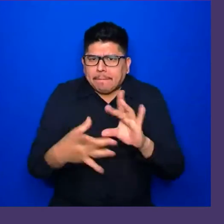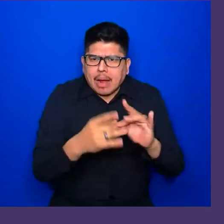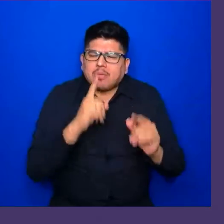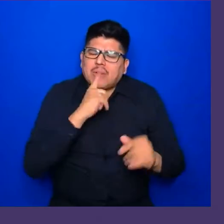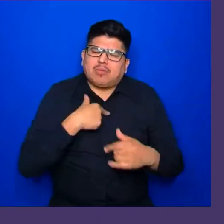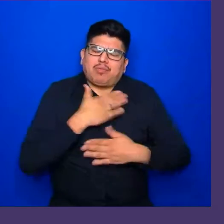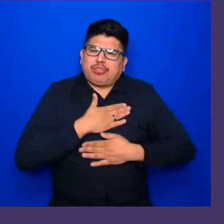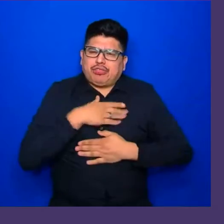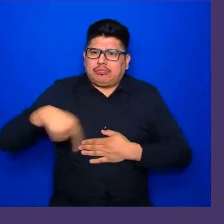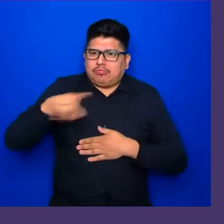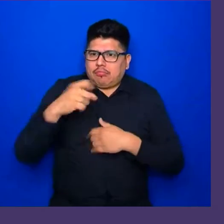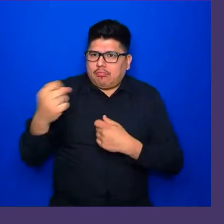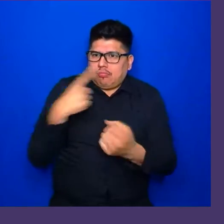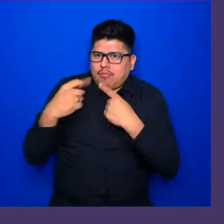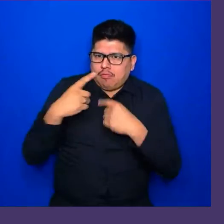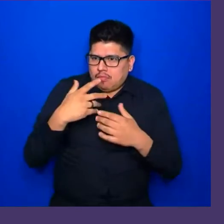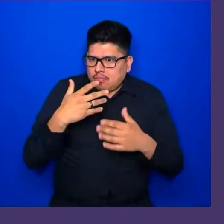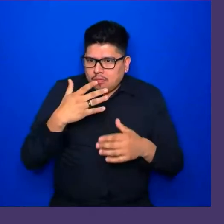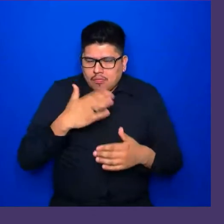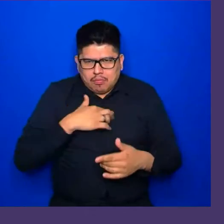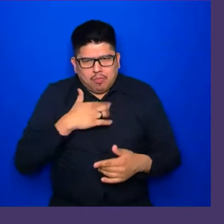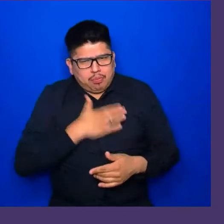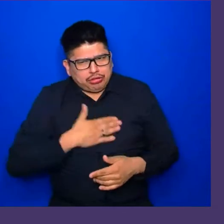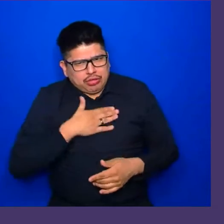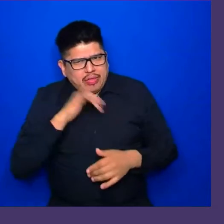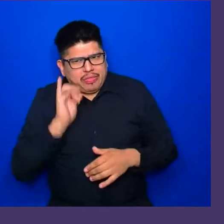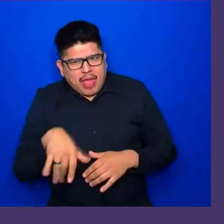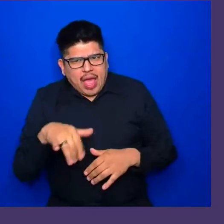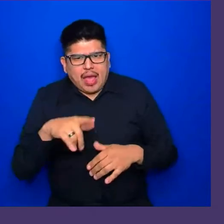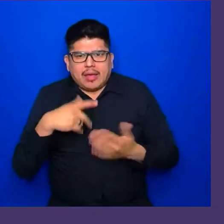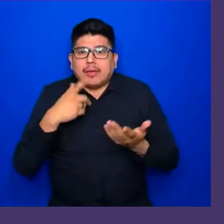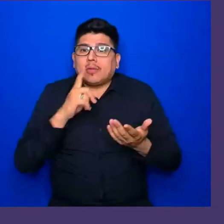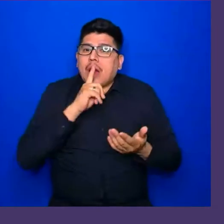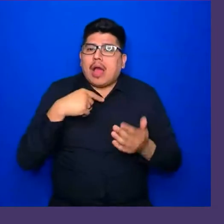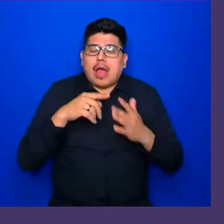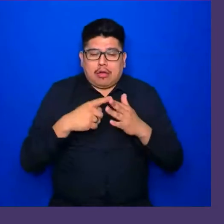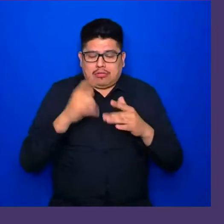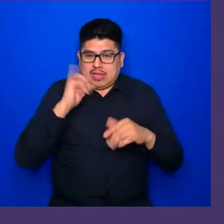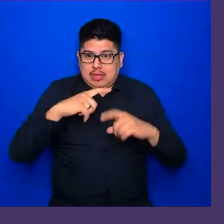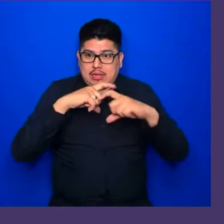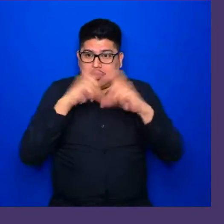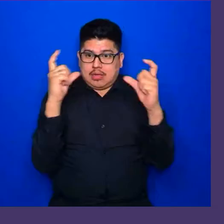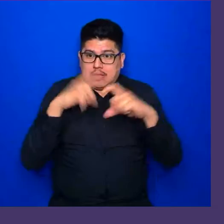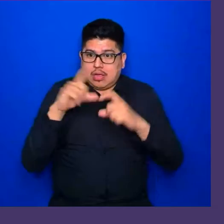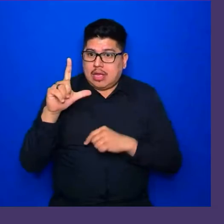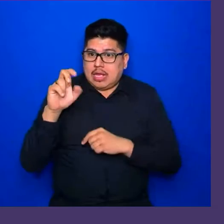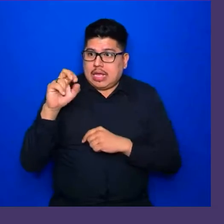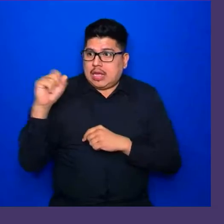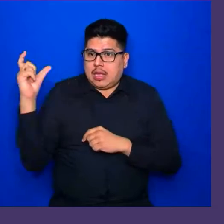But we're starting from that lens. We're starting from that lens that we need to bring up that narrative that, one,